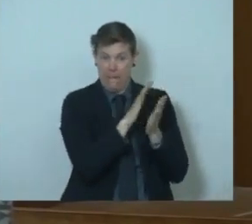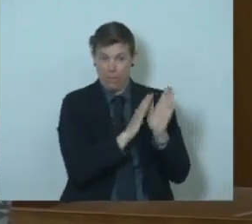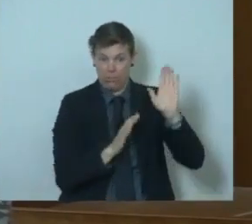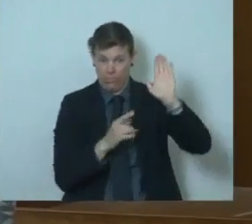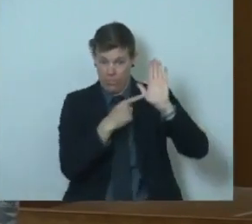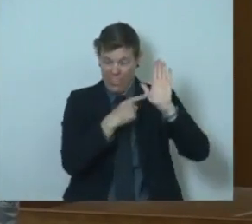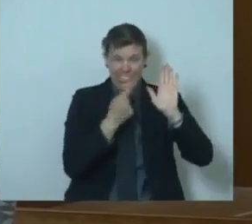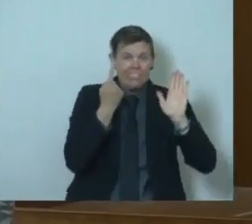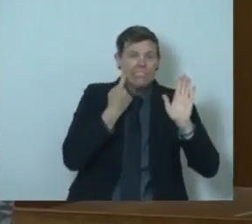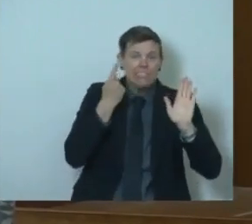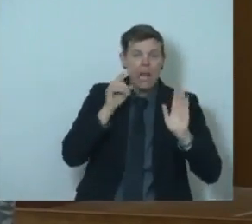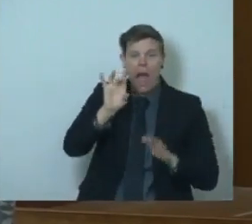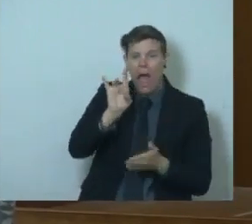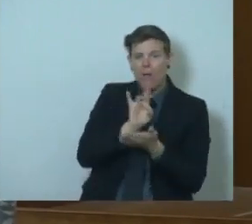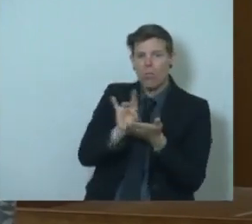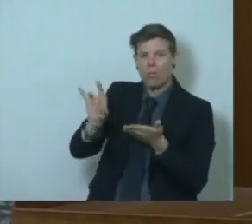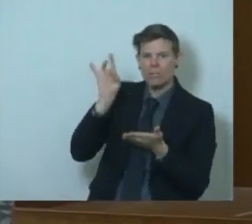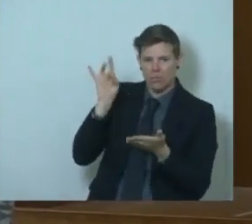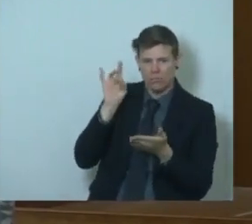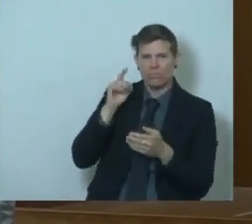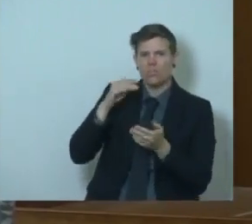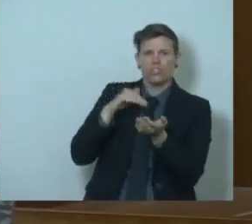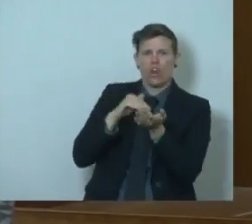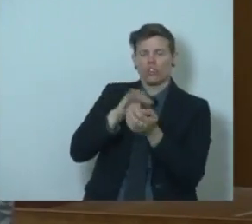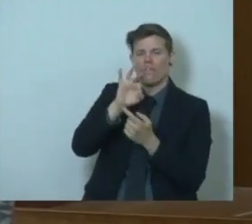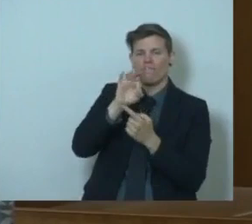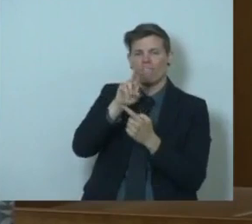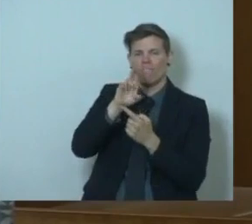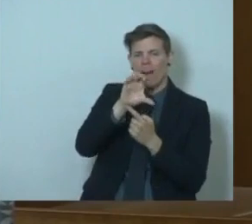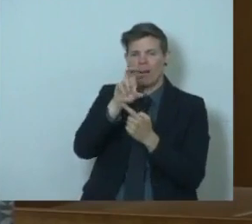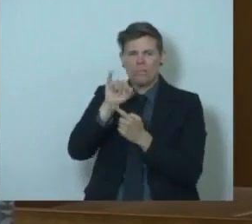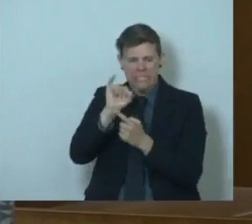ONE EXAMPLE WAS AN EDITORIAL THAT SAID EIGHT WEEKS AGO, DR.